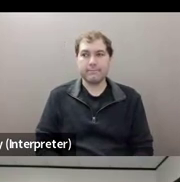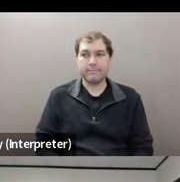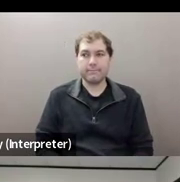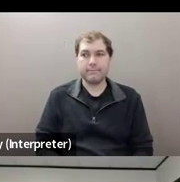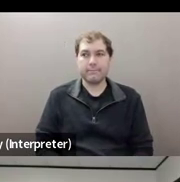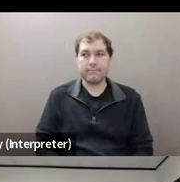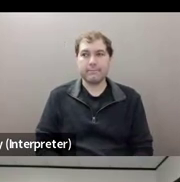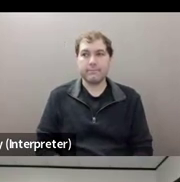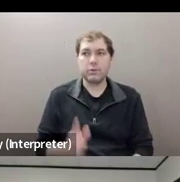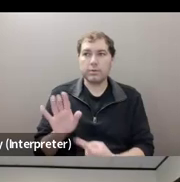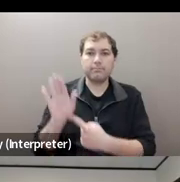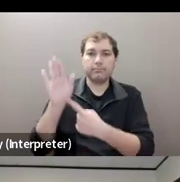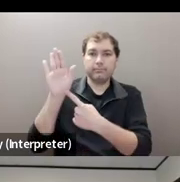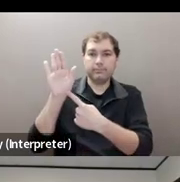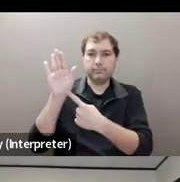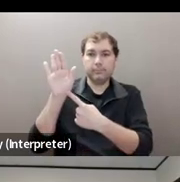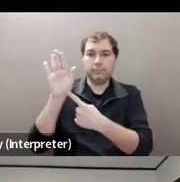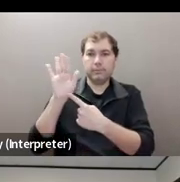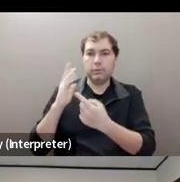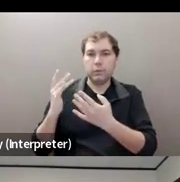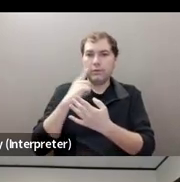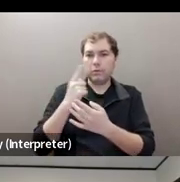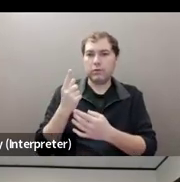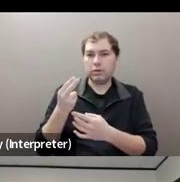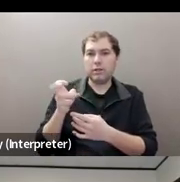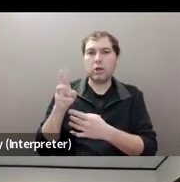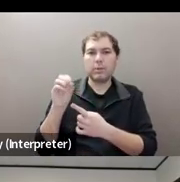Rebecca - APRIL: Oh, someone has their hand raised while we're waiting for Glermo. We'll go ahead and go to Beck.